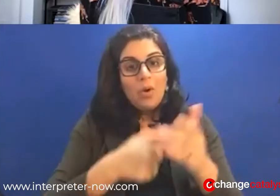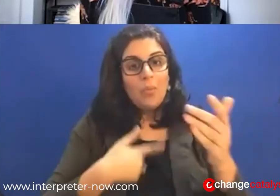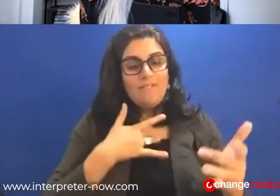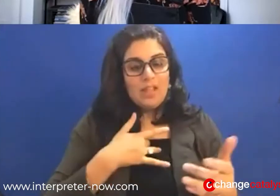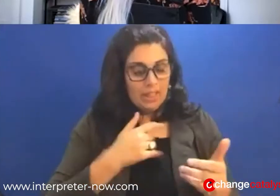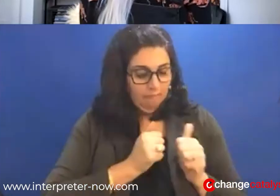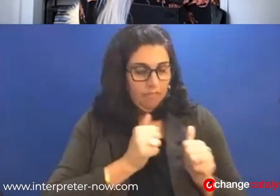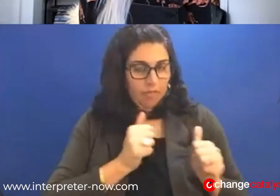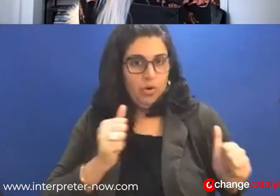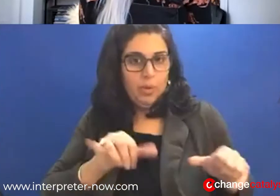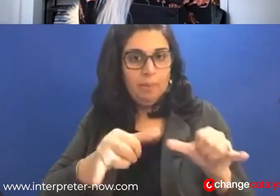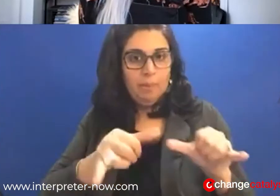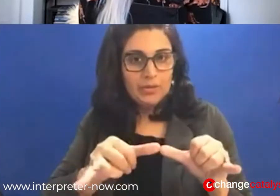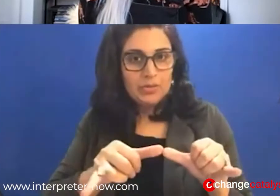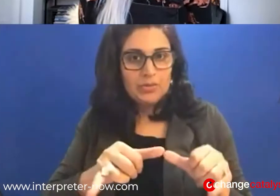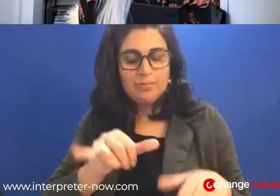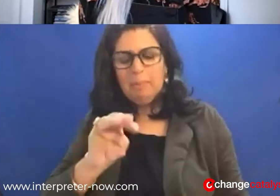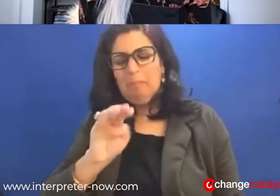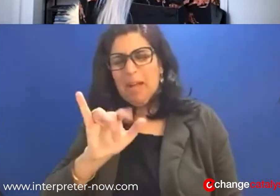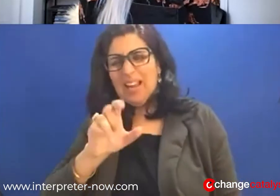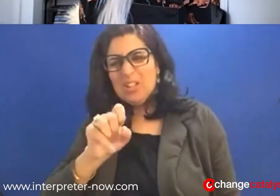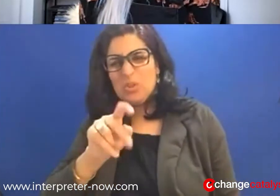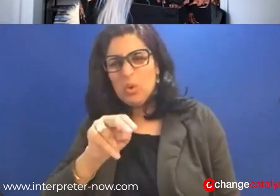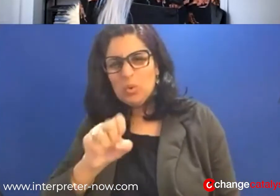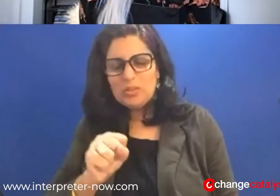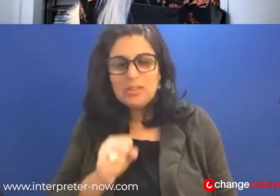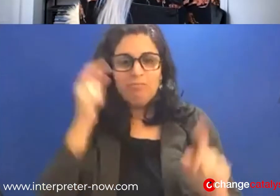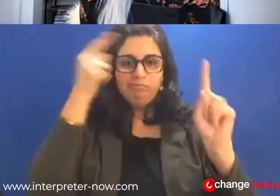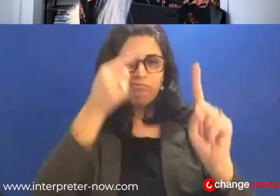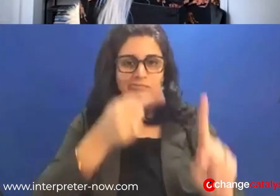on a trail and the percentage of trails that have both personal and professional milestones,